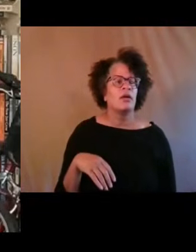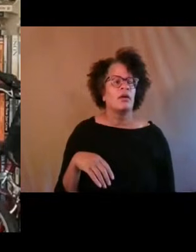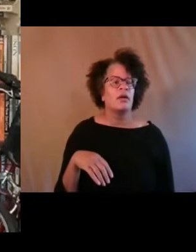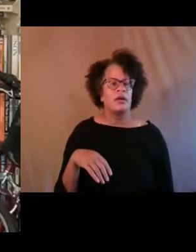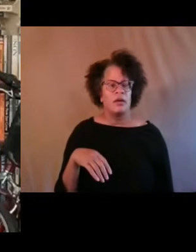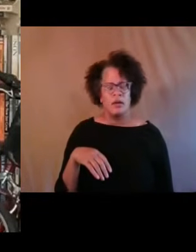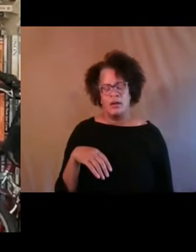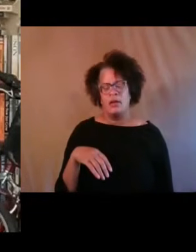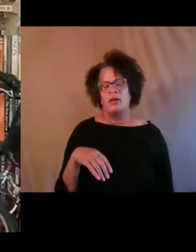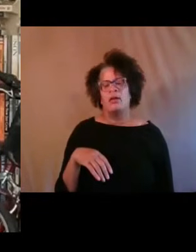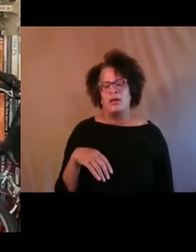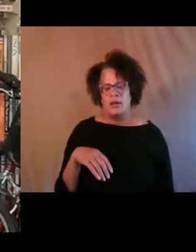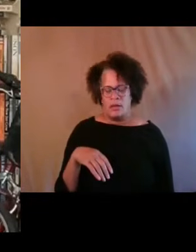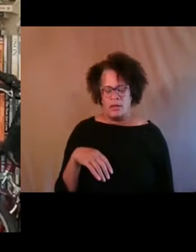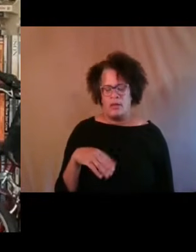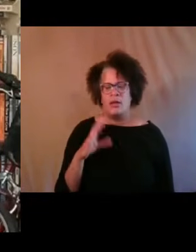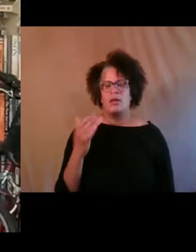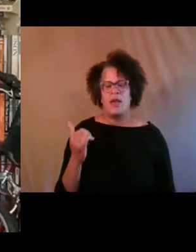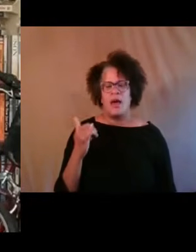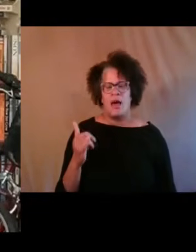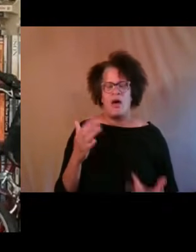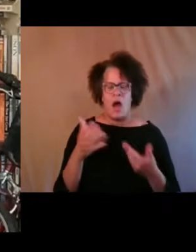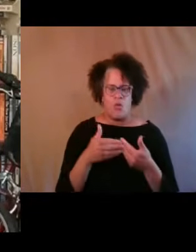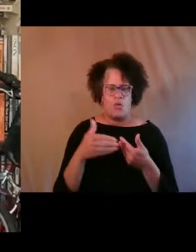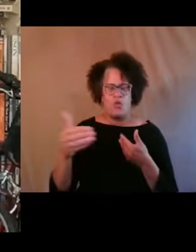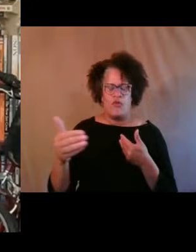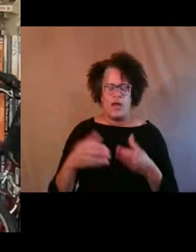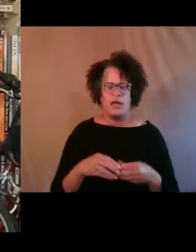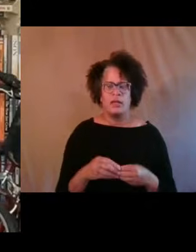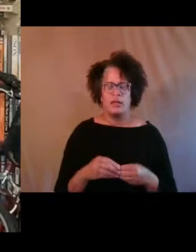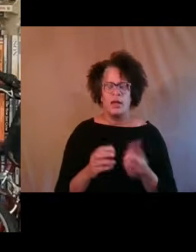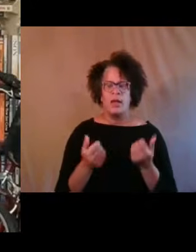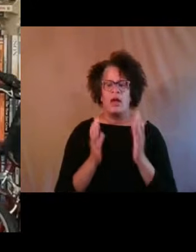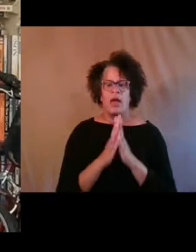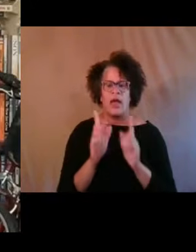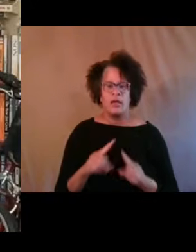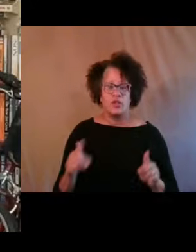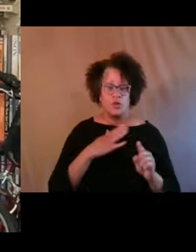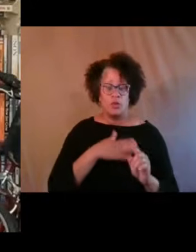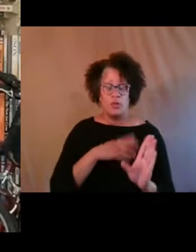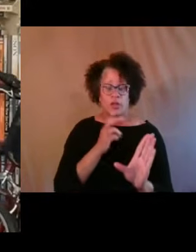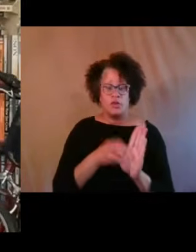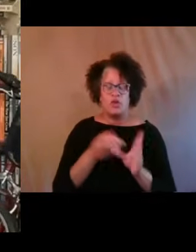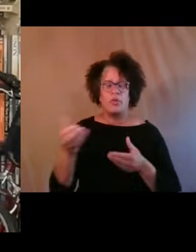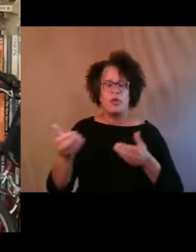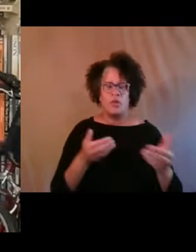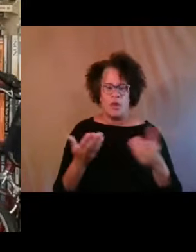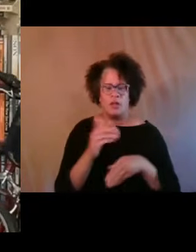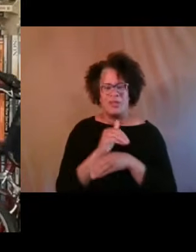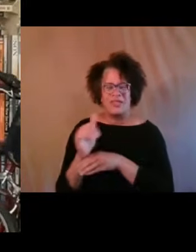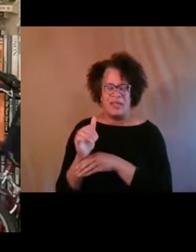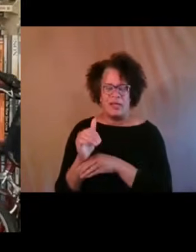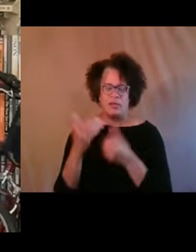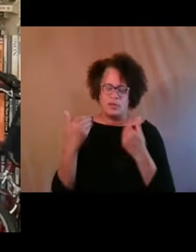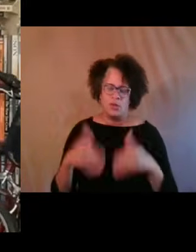Okay, I'm gonna move on now and ask you to please join me in welcoming tonight's incredible panel